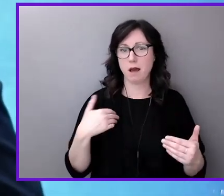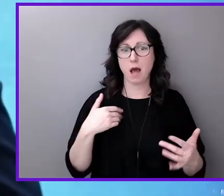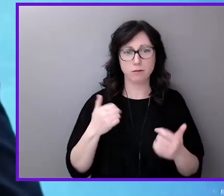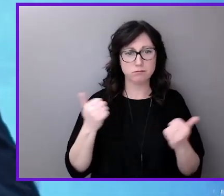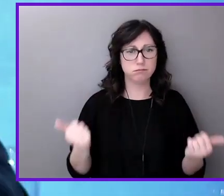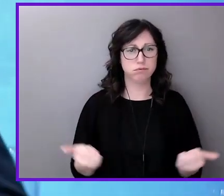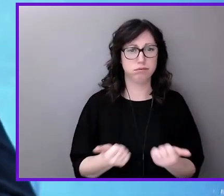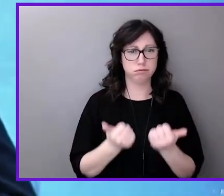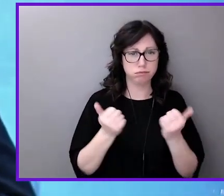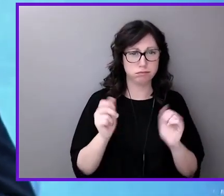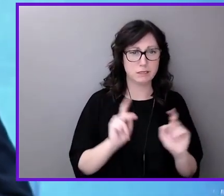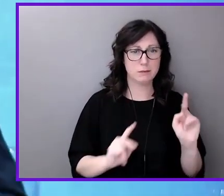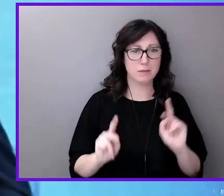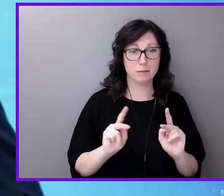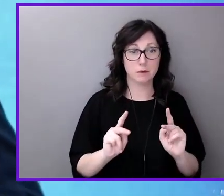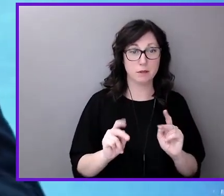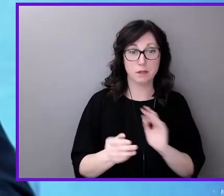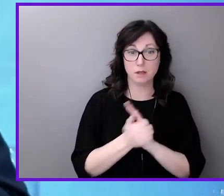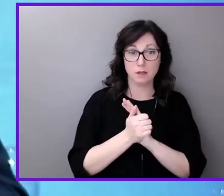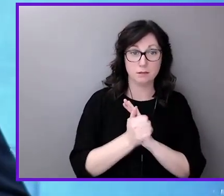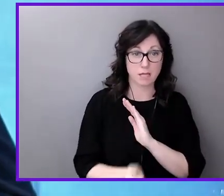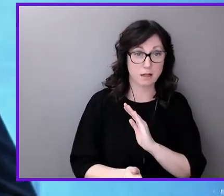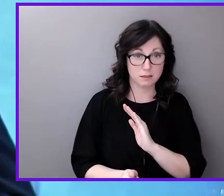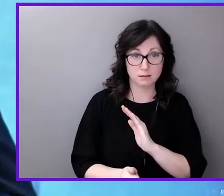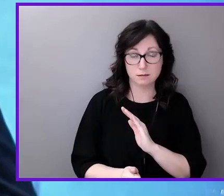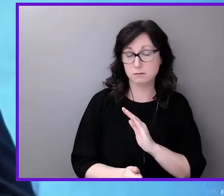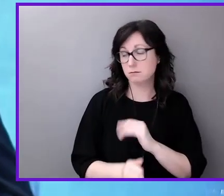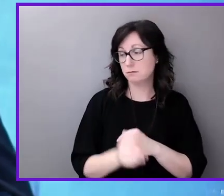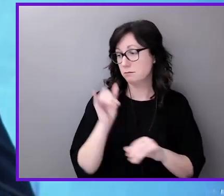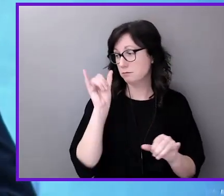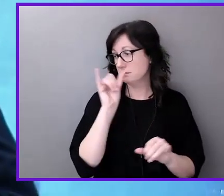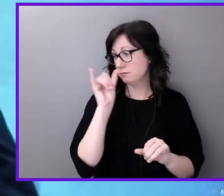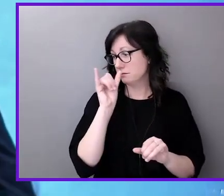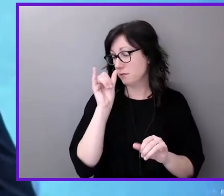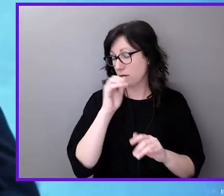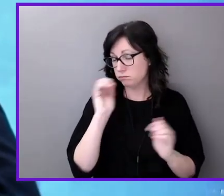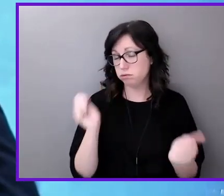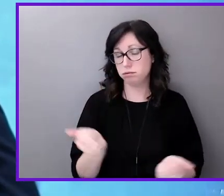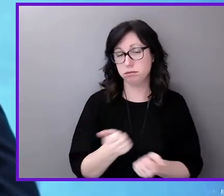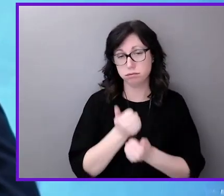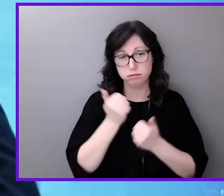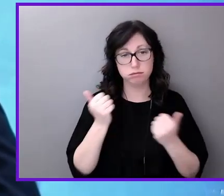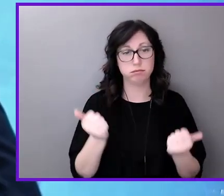We have more talent than what we can employ. So, we need to find that way.